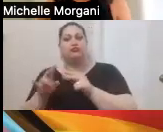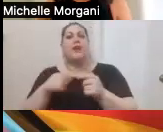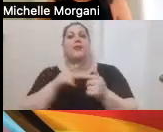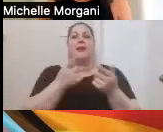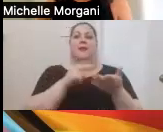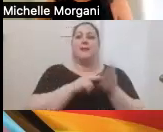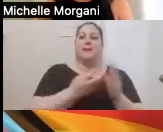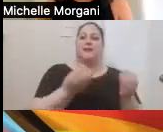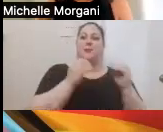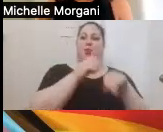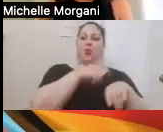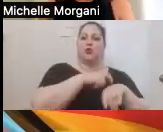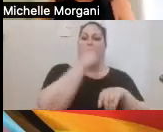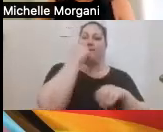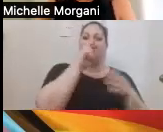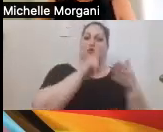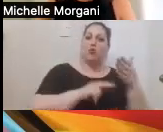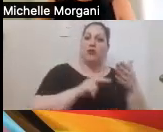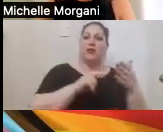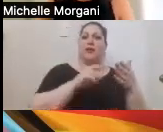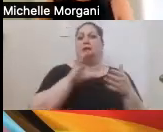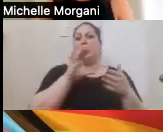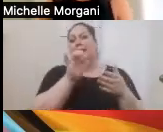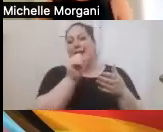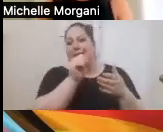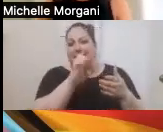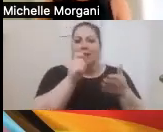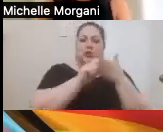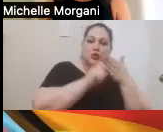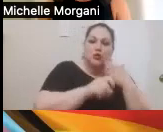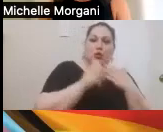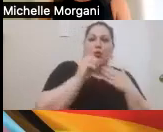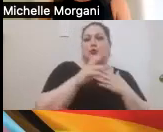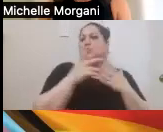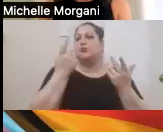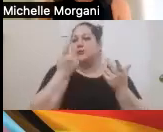And then after he's becomes more familiar with text to speech reading his email,